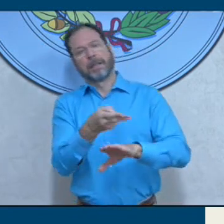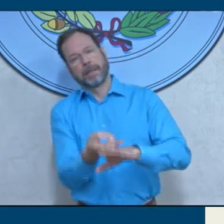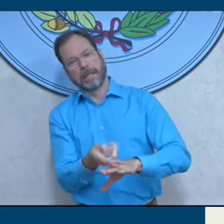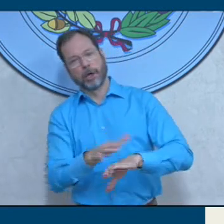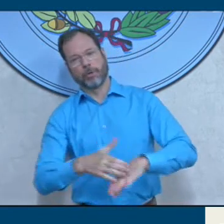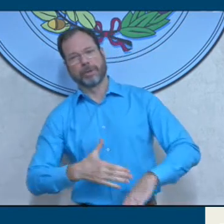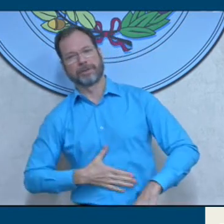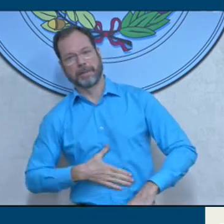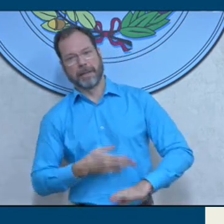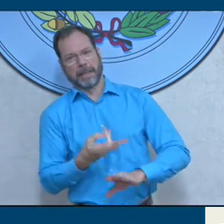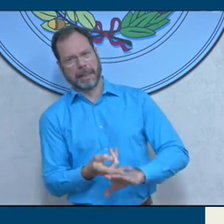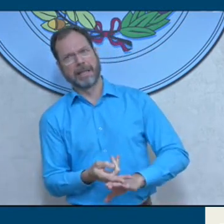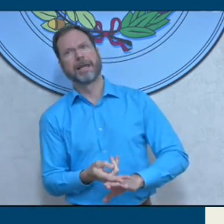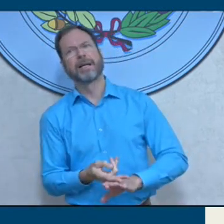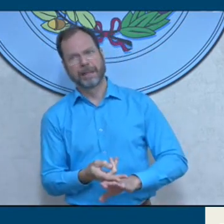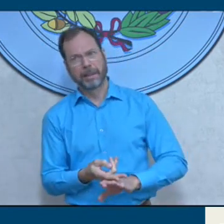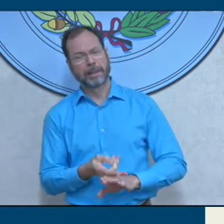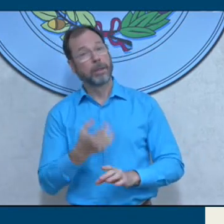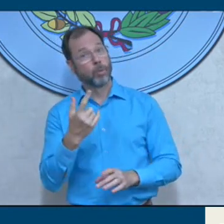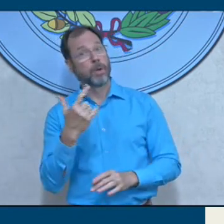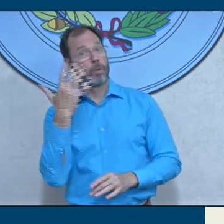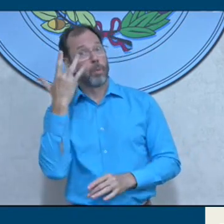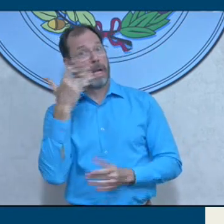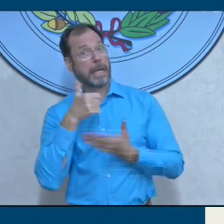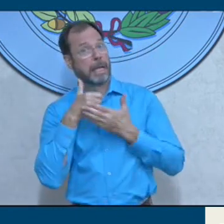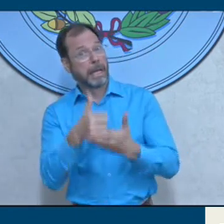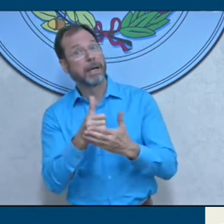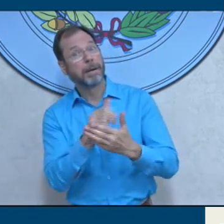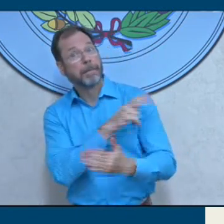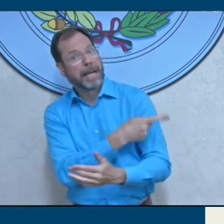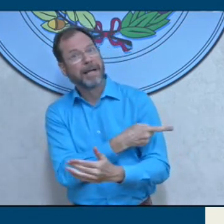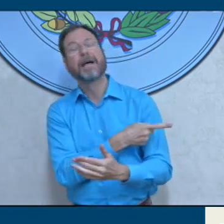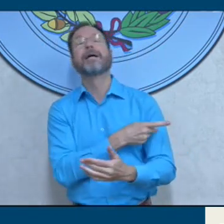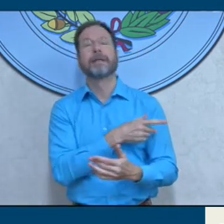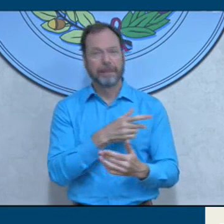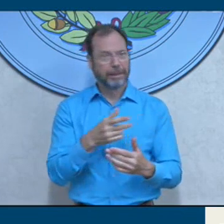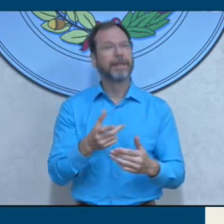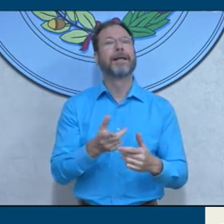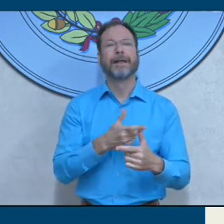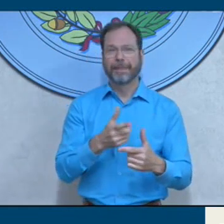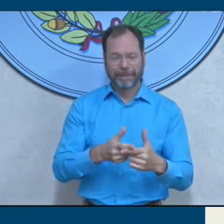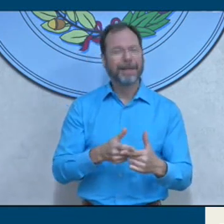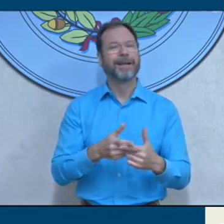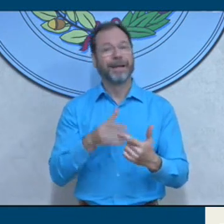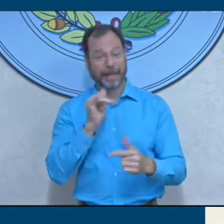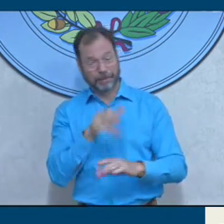OPPOSED TO TREATING A PATIENT LYING ON THEIR BACK. THEY WILL TREAT A PATIENT LAYING ON HER STOMACH AND AS UNDERSTAND ONE